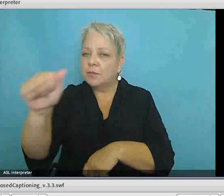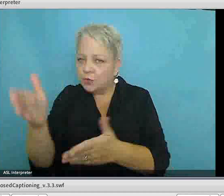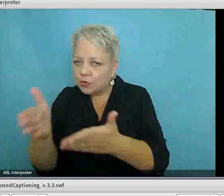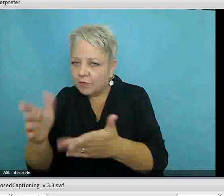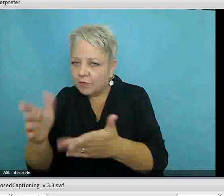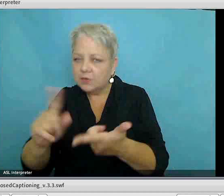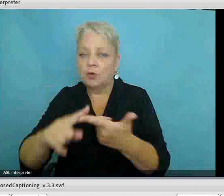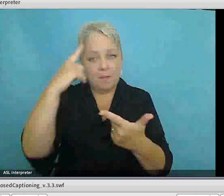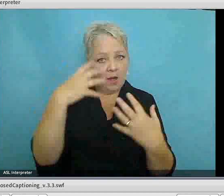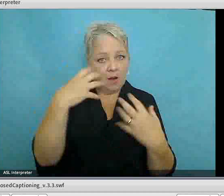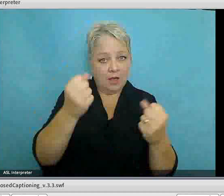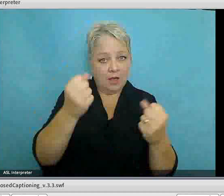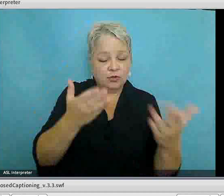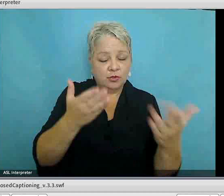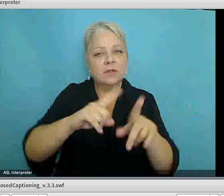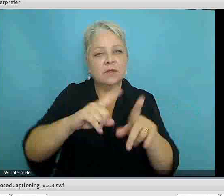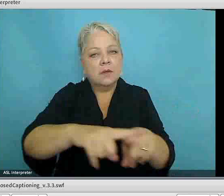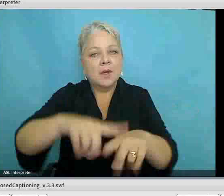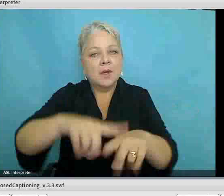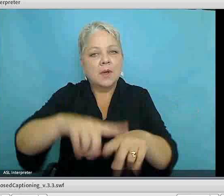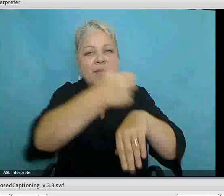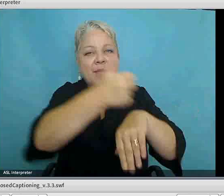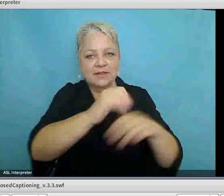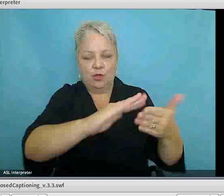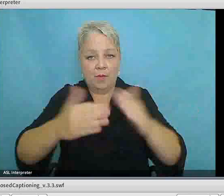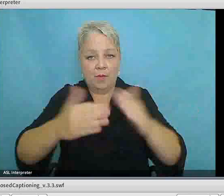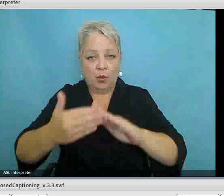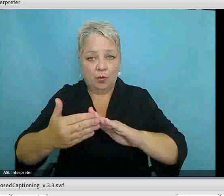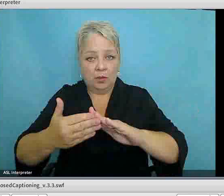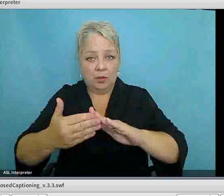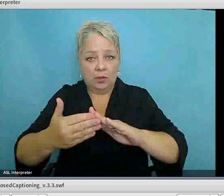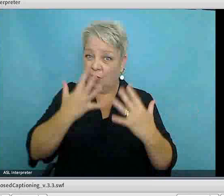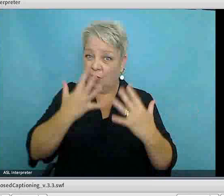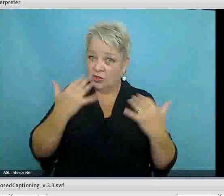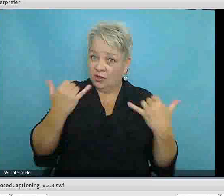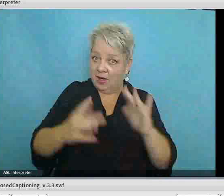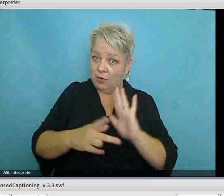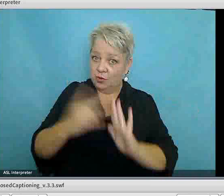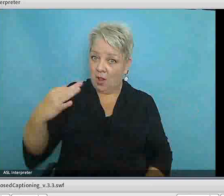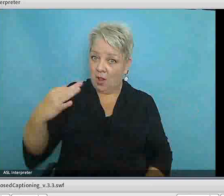based, and importantly, they are not offered to dually eligible members in the fee-for-service